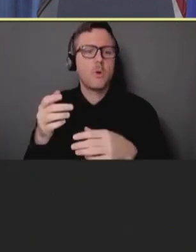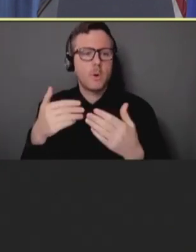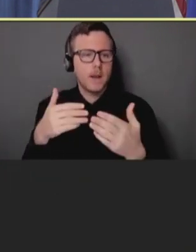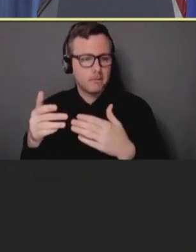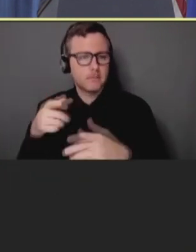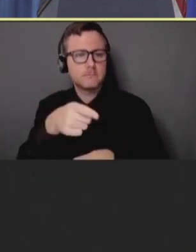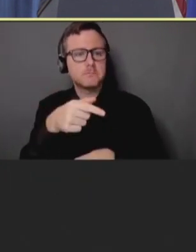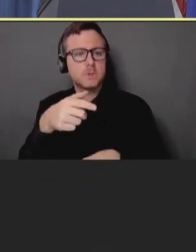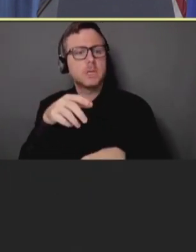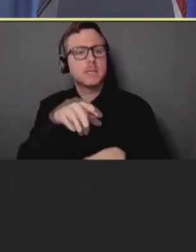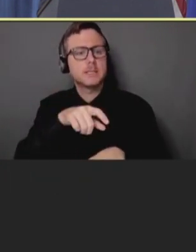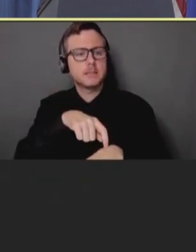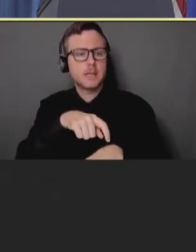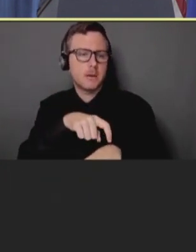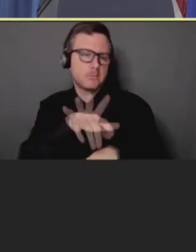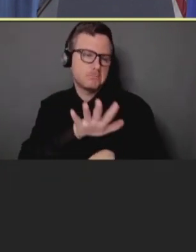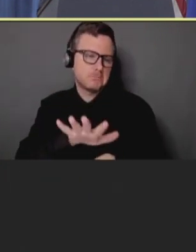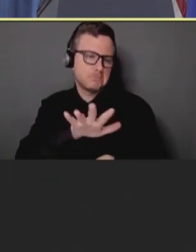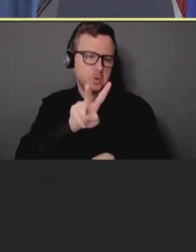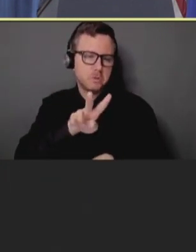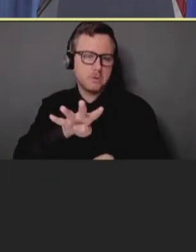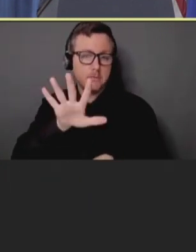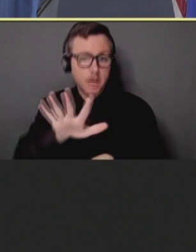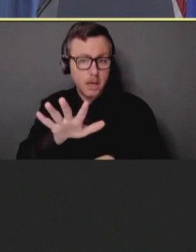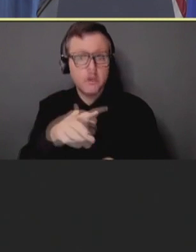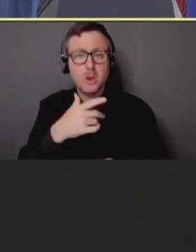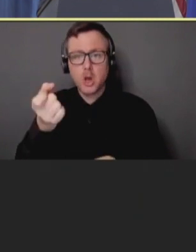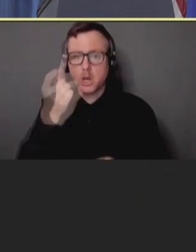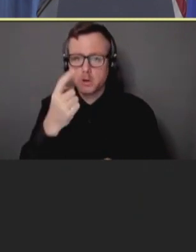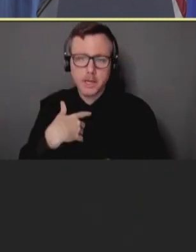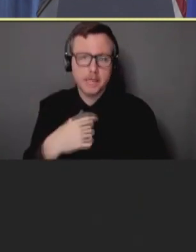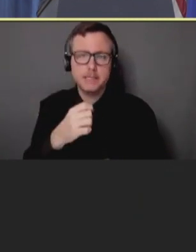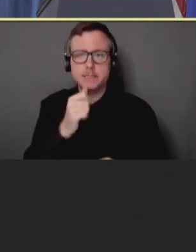They represent an opportunity for individuals who'd like to make a statement to do so.